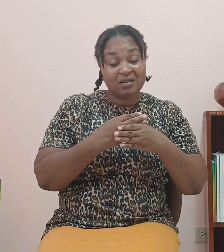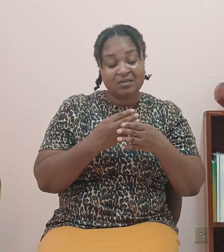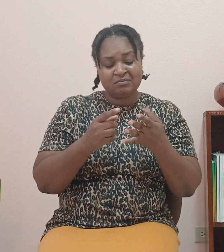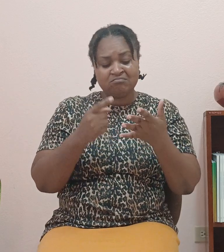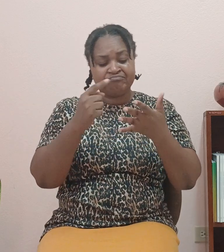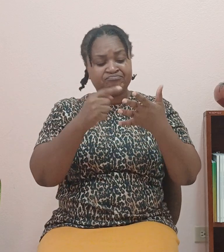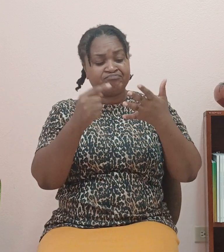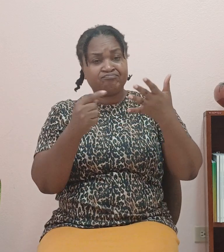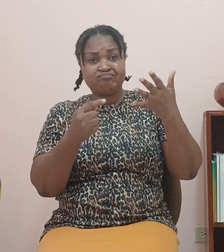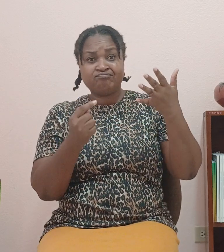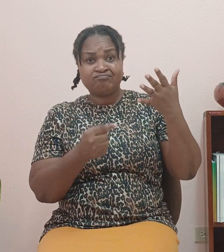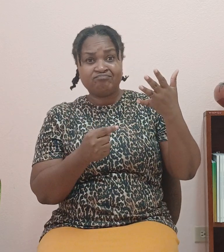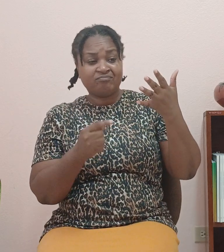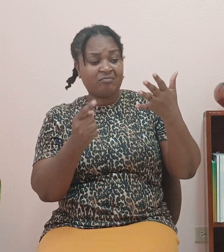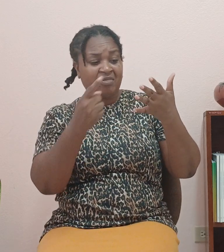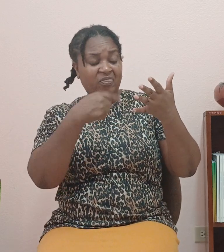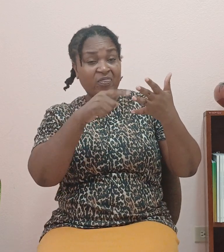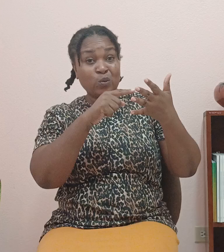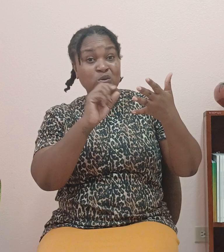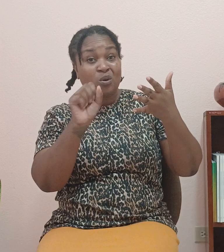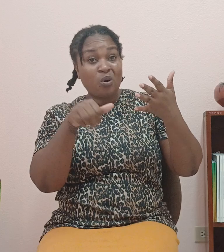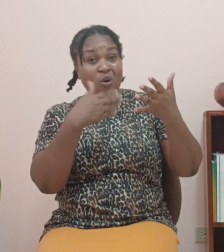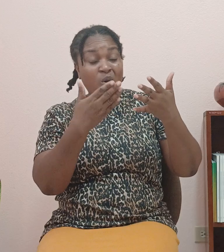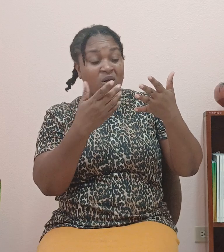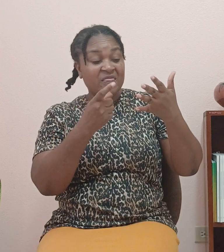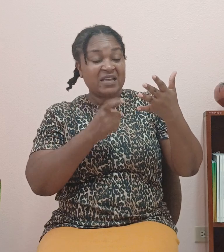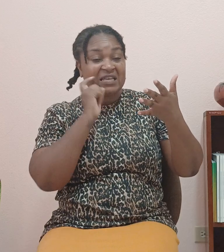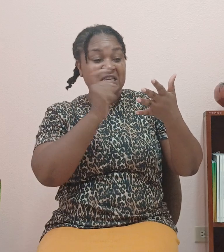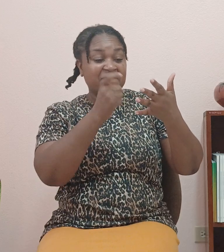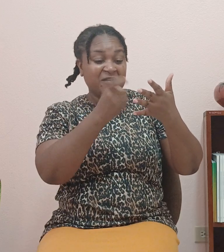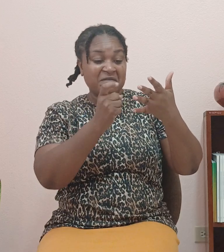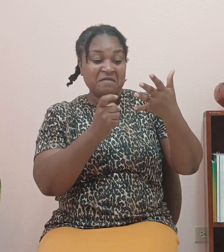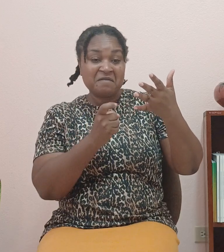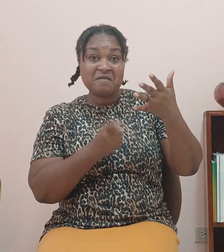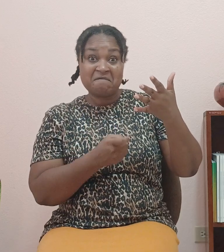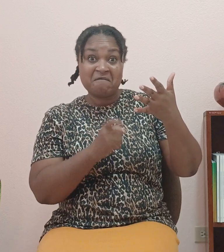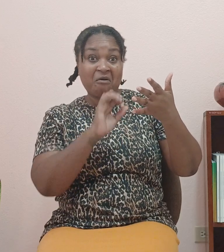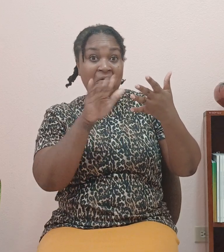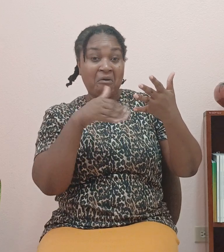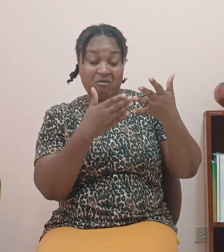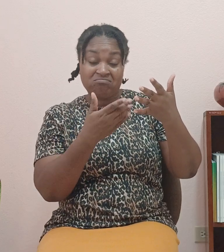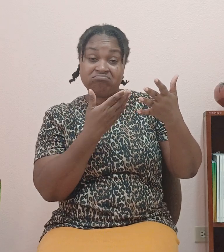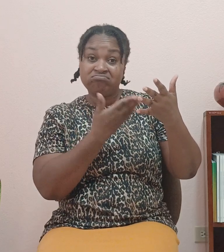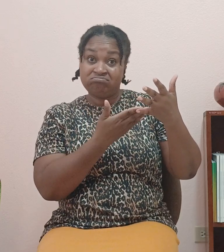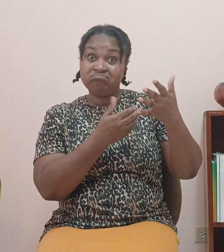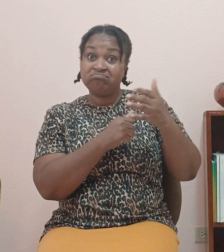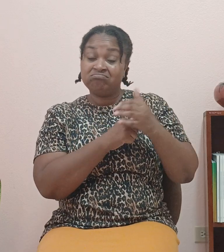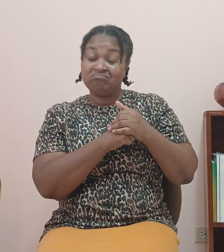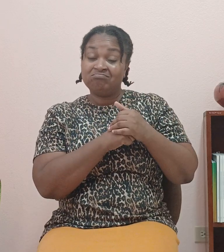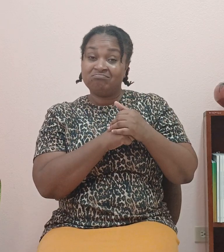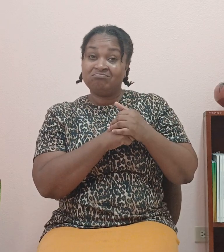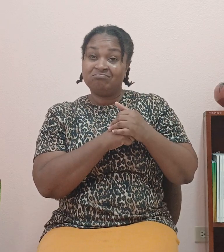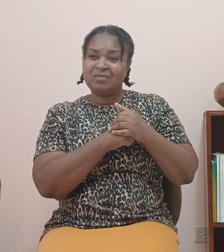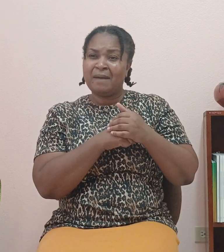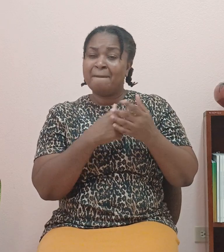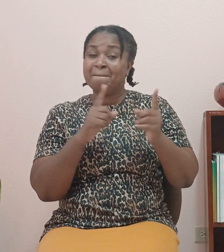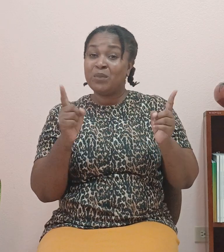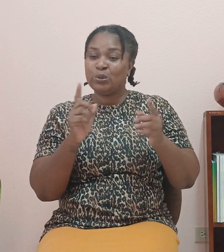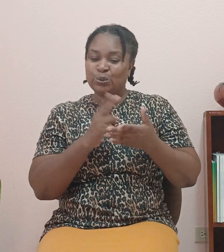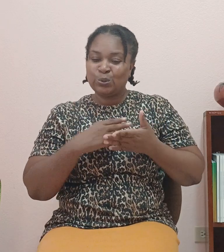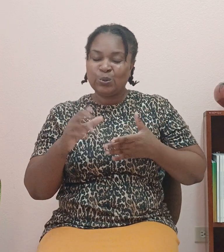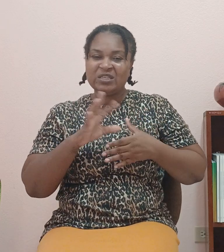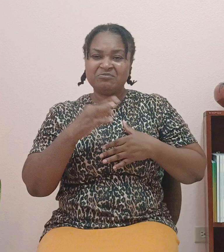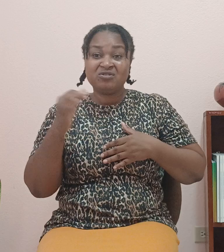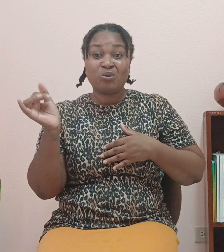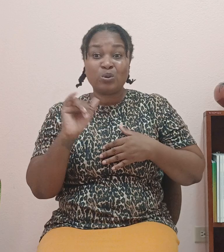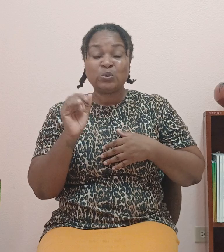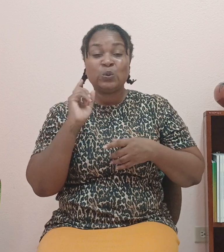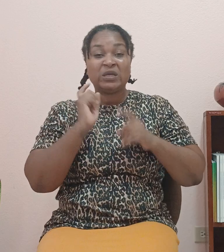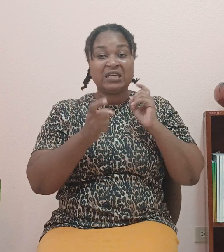are all the gifts of the spirit, but He also gives such as the gift of speaking in tongues,